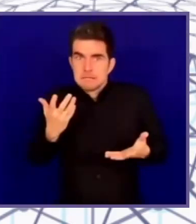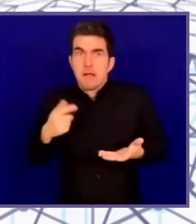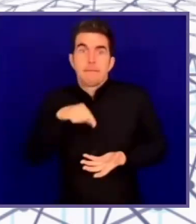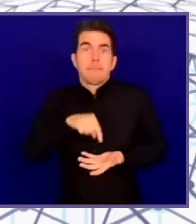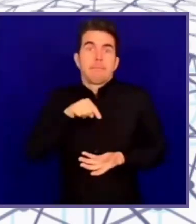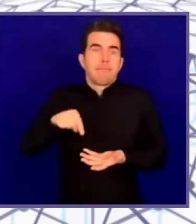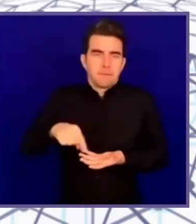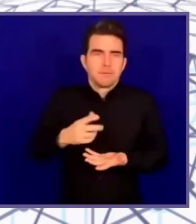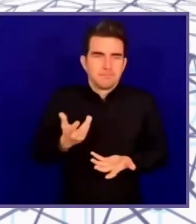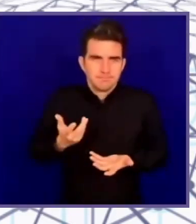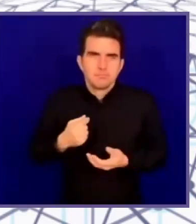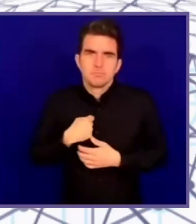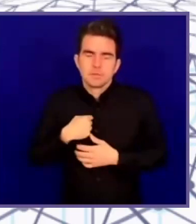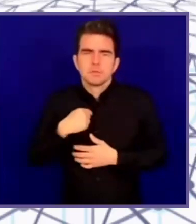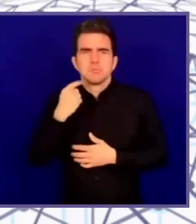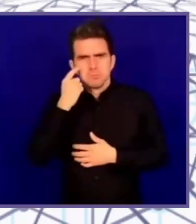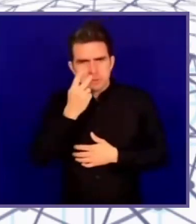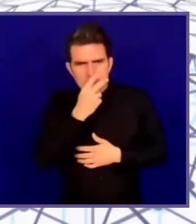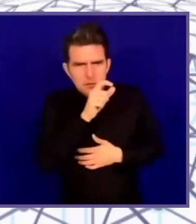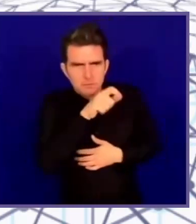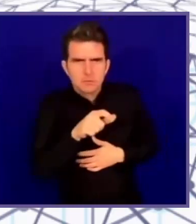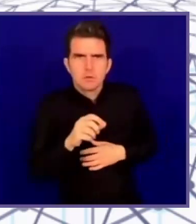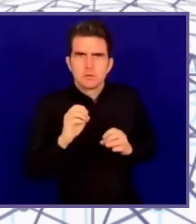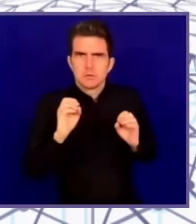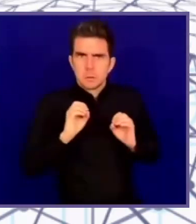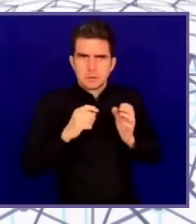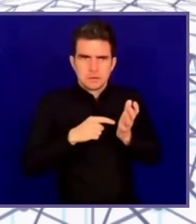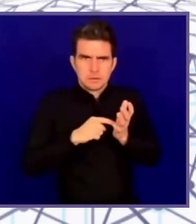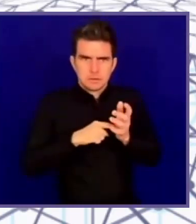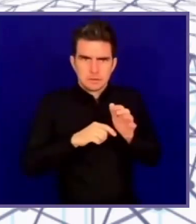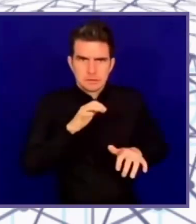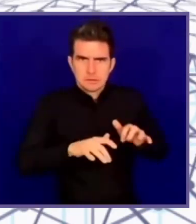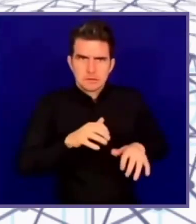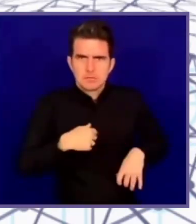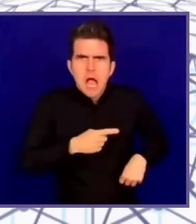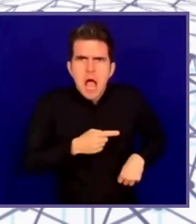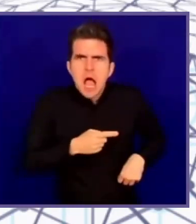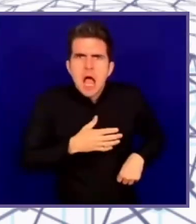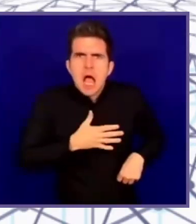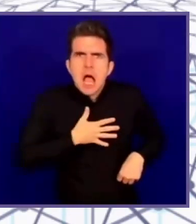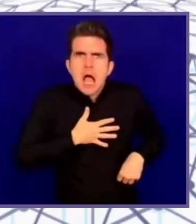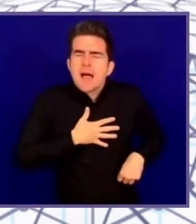30 or 25 years, that idea festered. And I came back to it intermittently, and I just couldn't